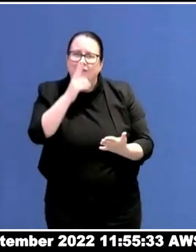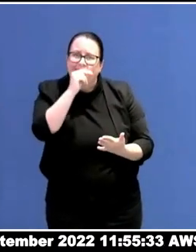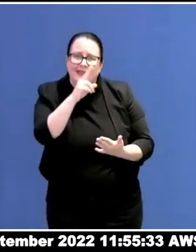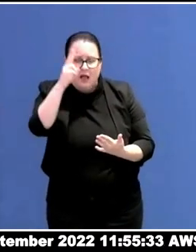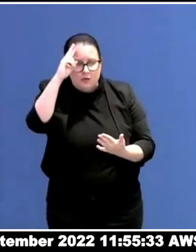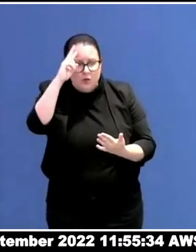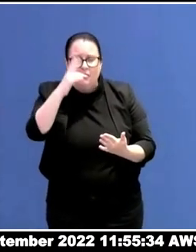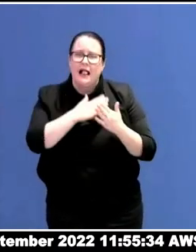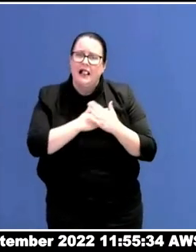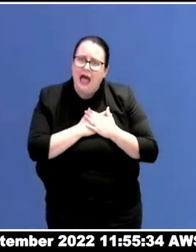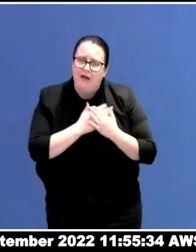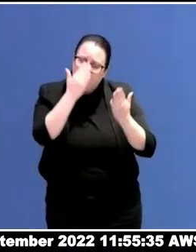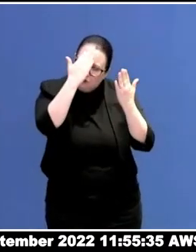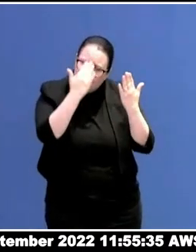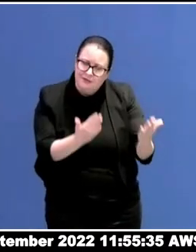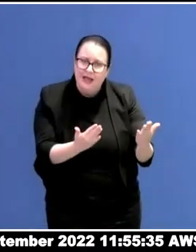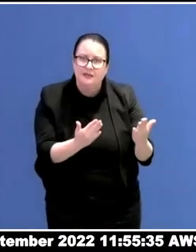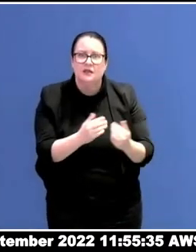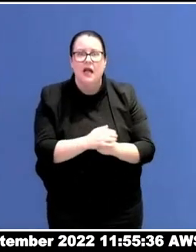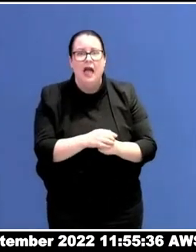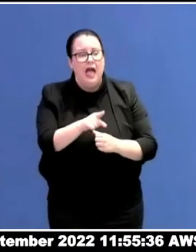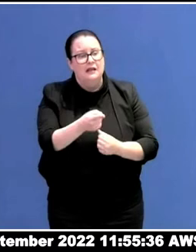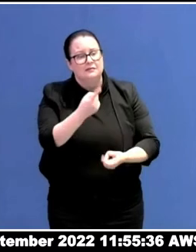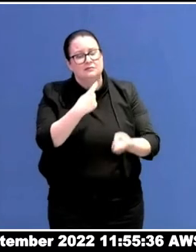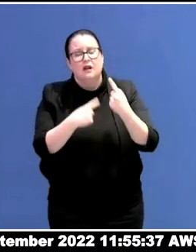us because, for the first time, they talked about their child sexual abuse.